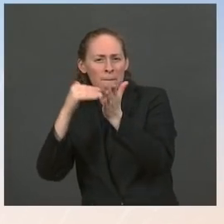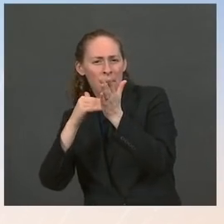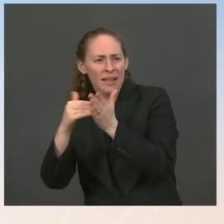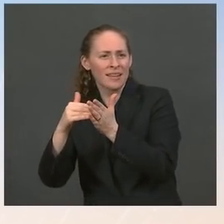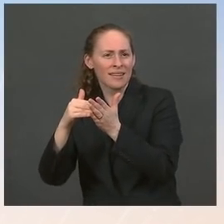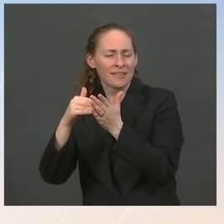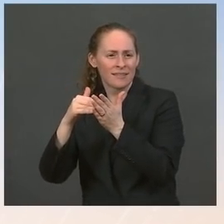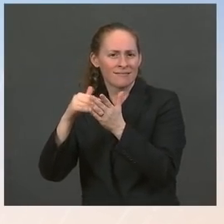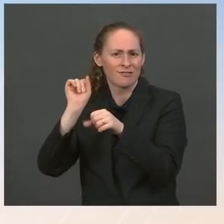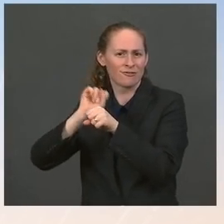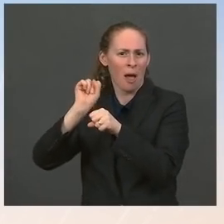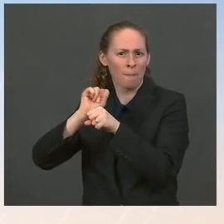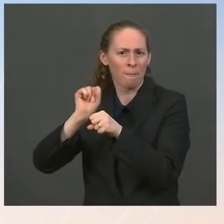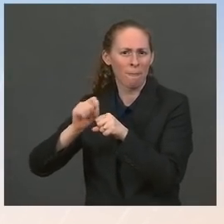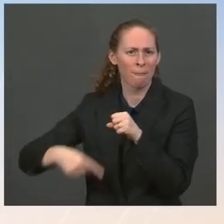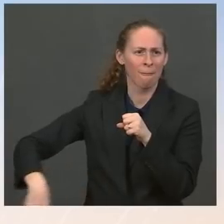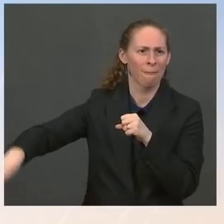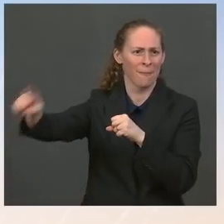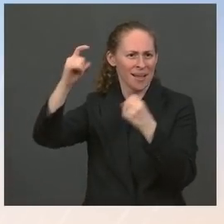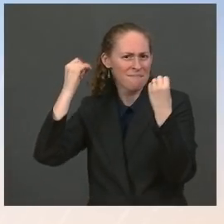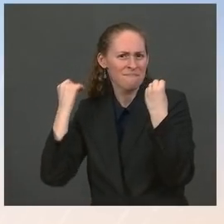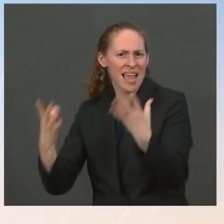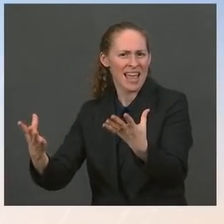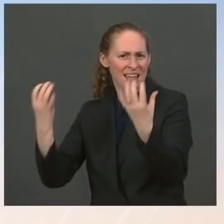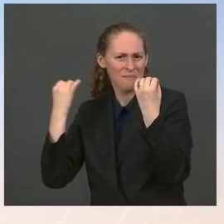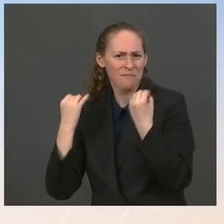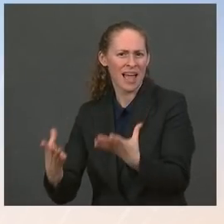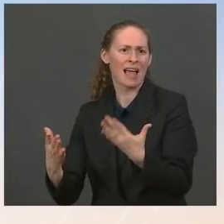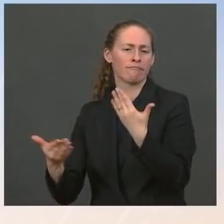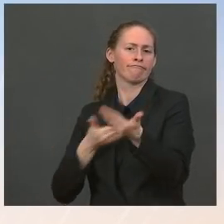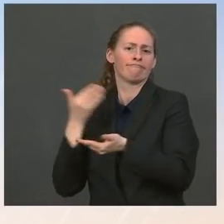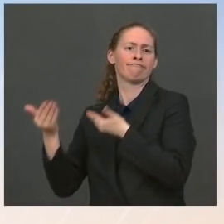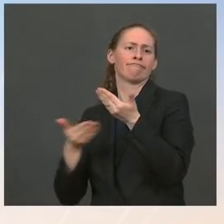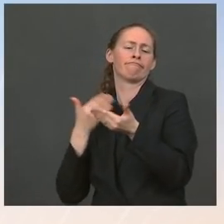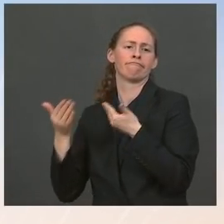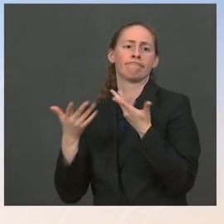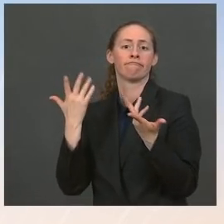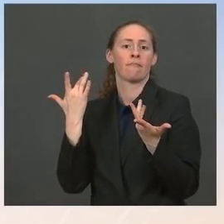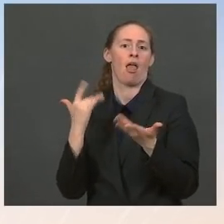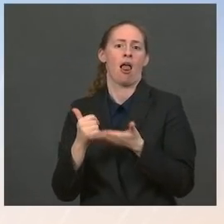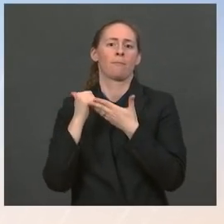And a lot of that was because of the American Rescue Plan and the decisiveness --